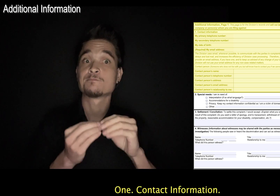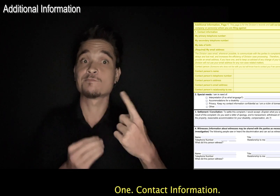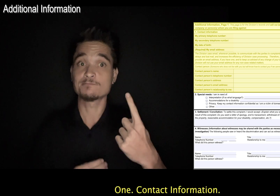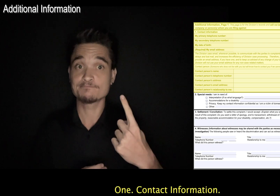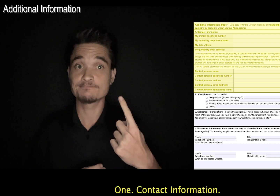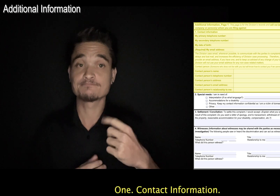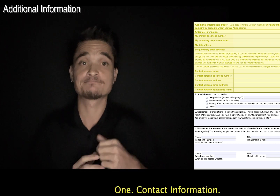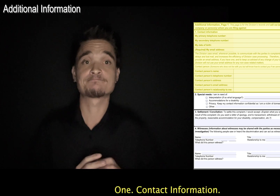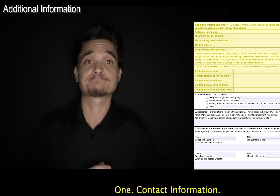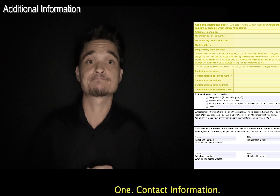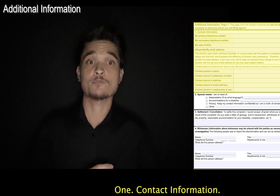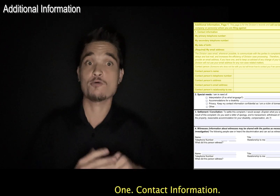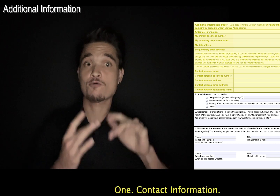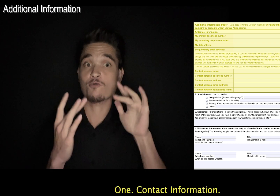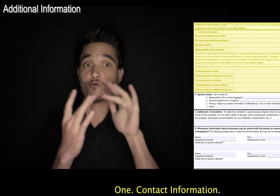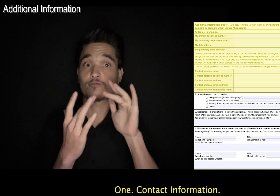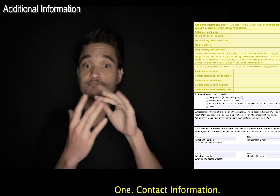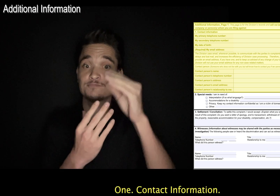One. Contact Information.